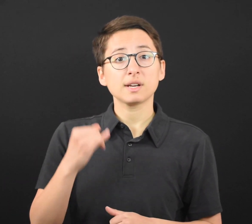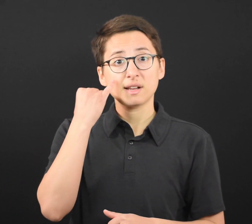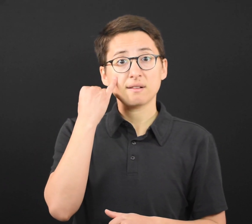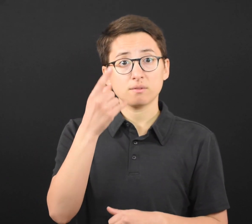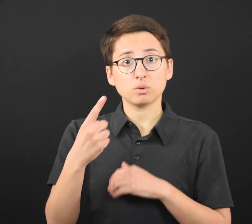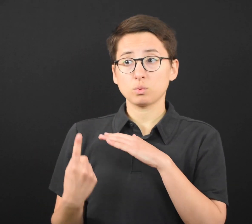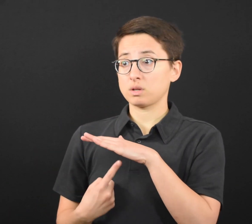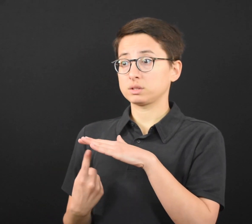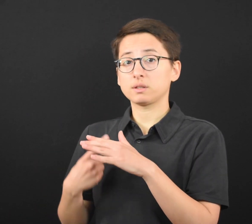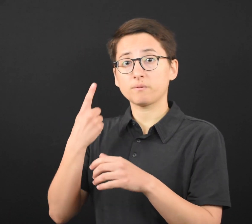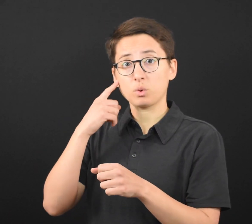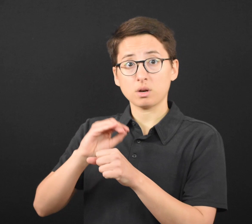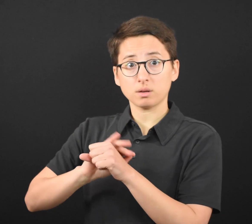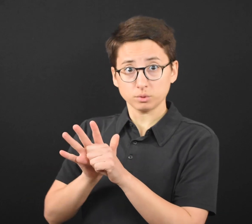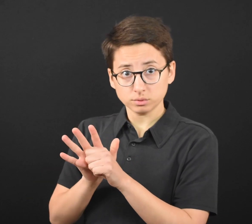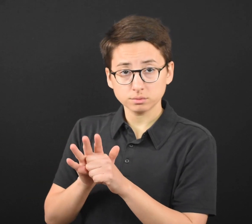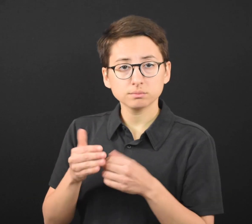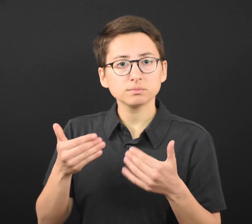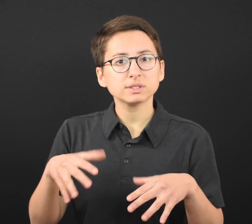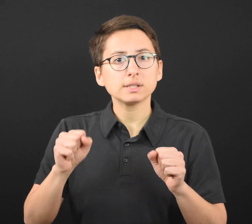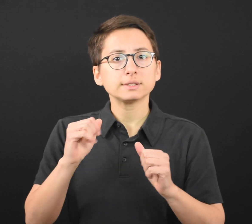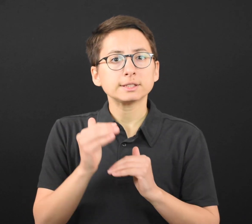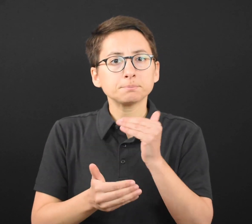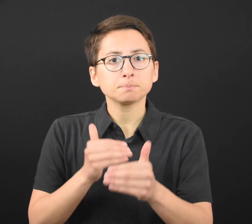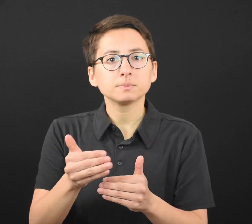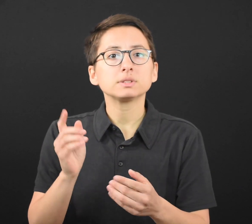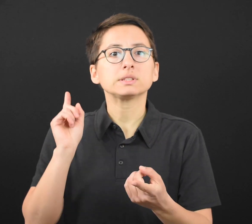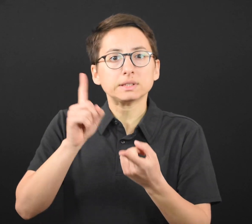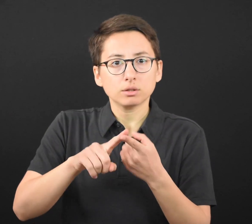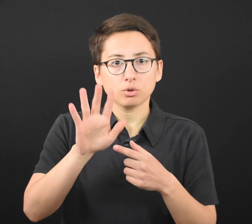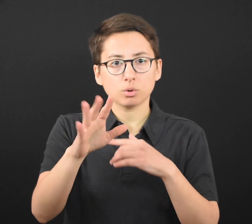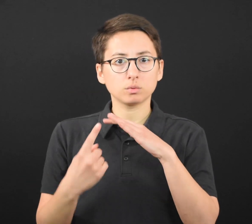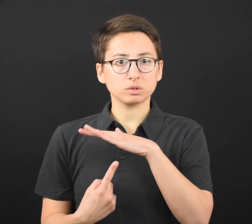If you are in isolation for COVID-19, take the following precautions until